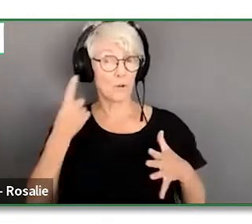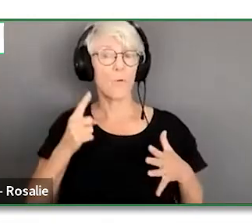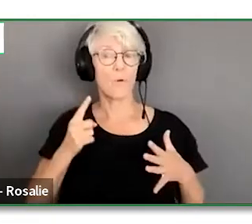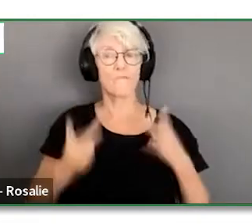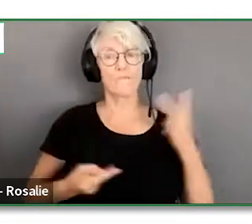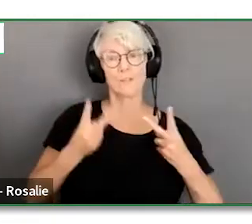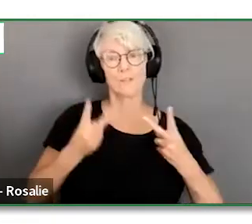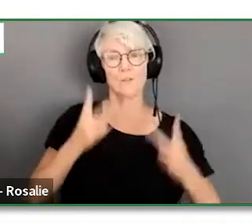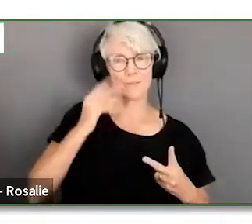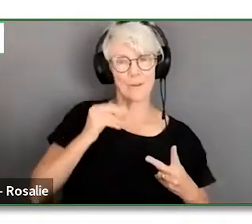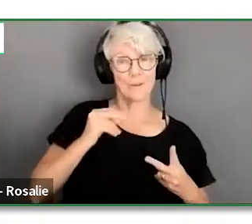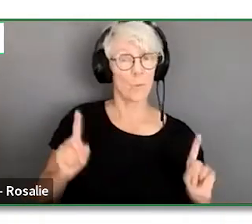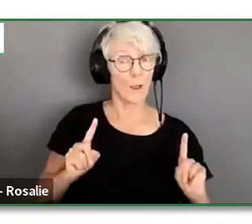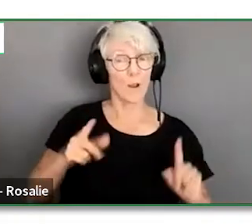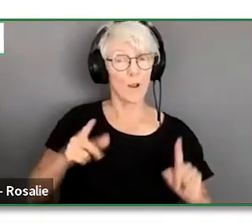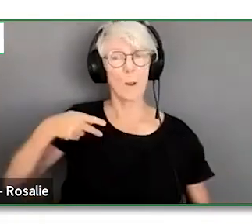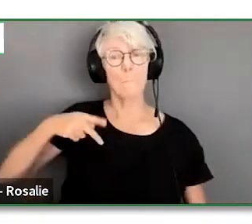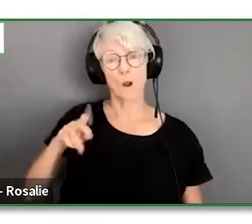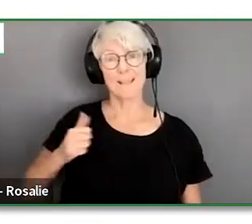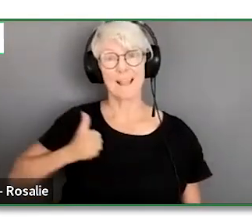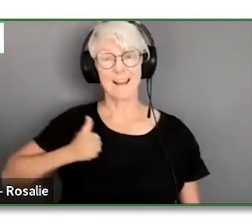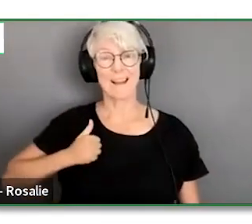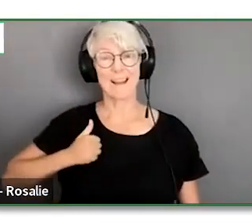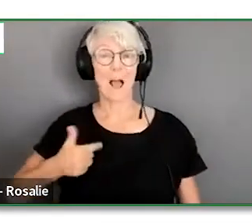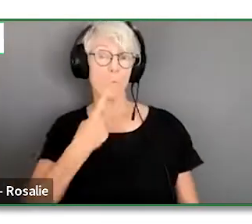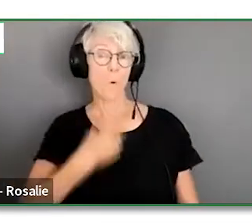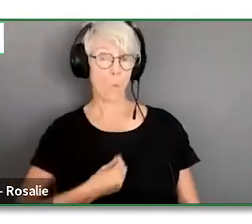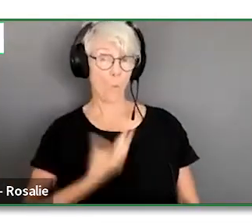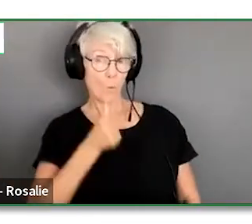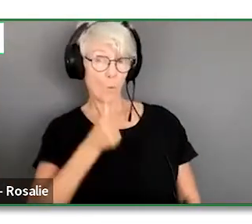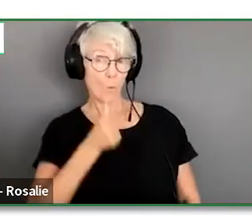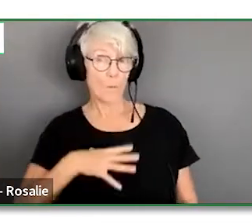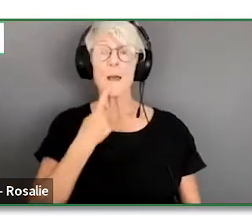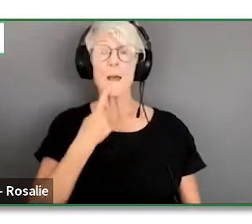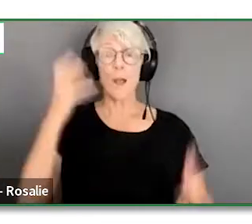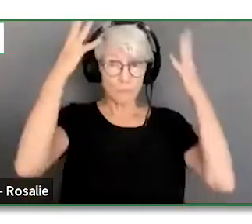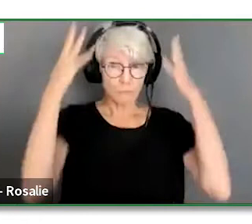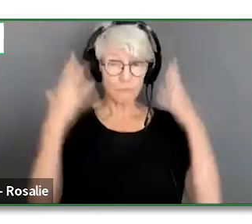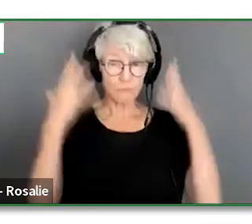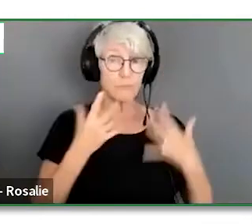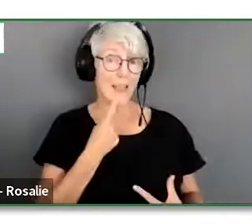a white woman. I have red hair. Today I am wearing a beautiful green shirt which is